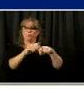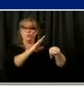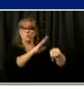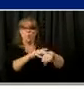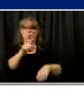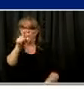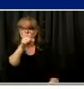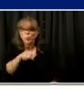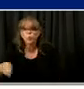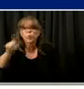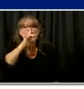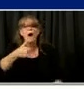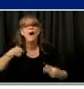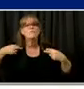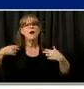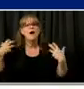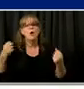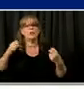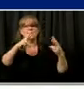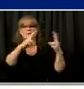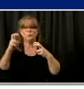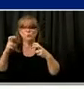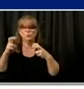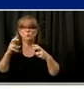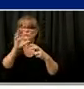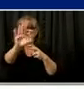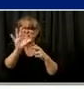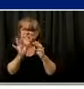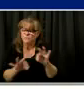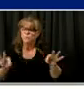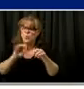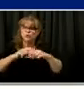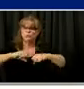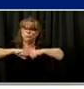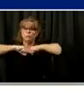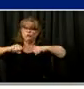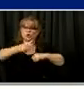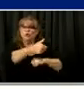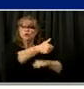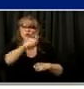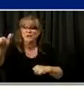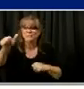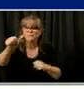smoke advisories uh with a very poor air quality generally speaking if you're very young if you